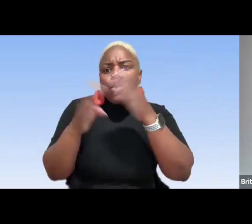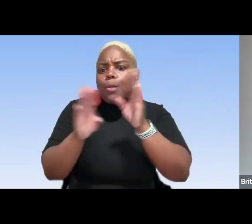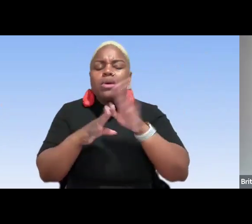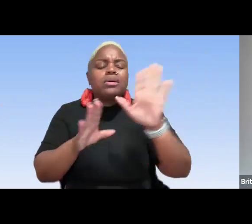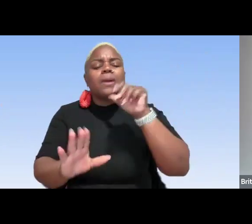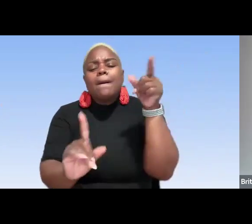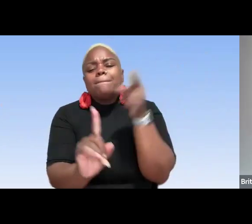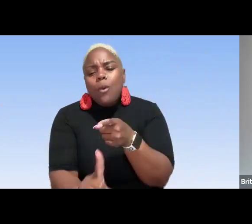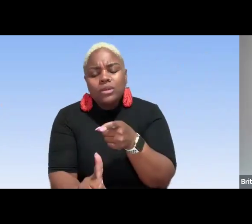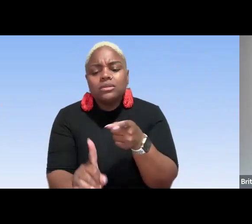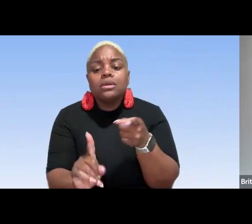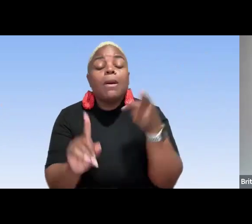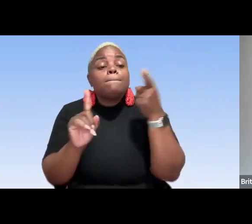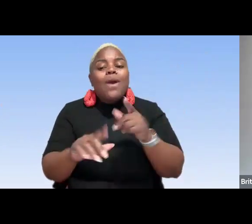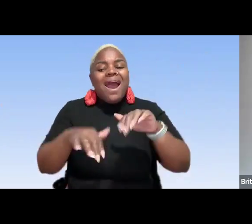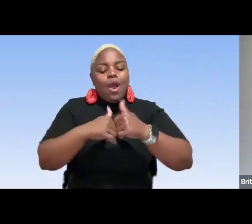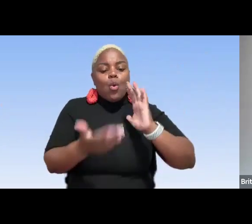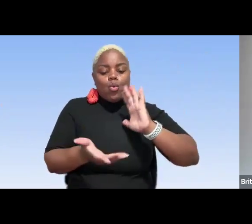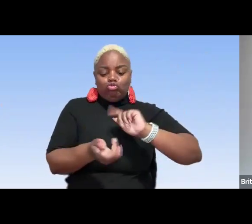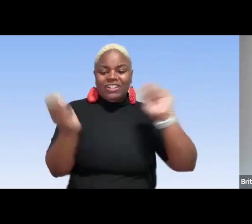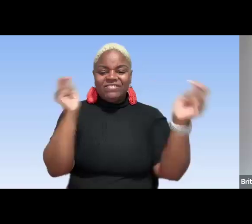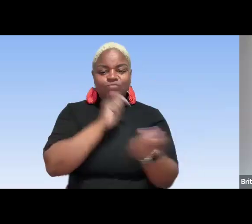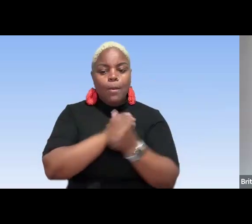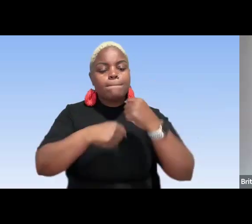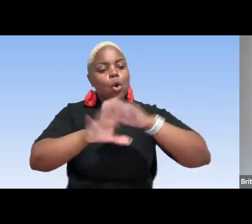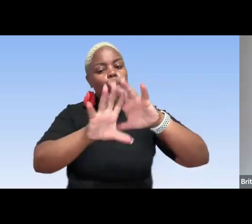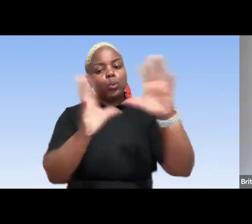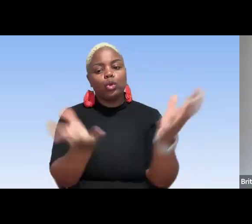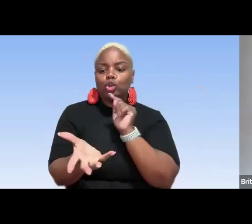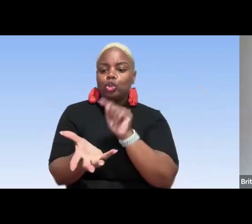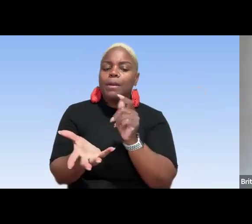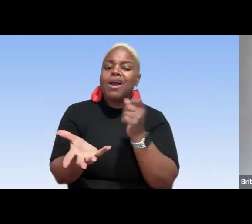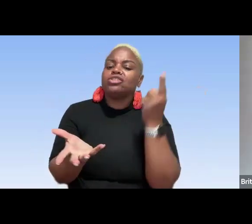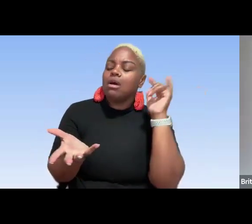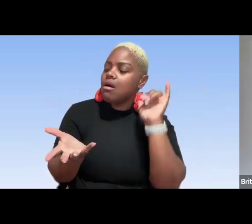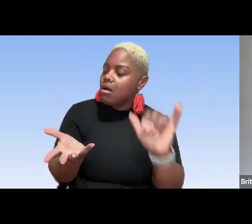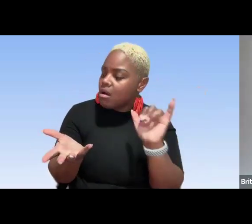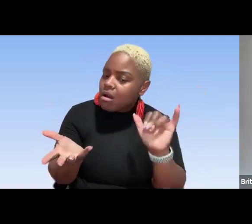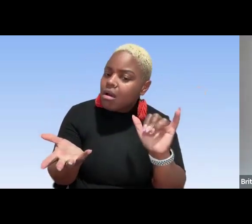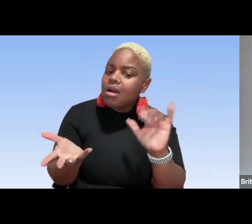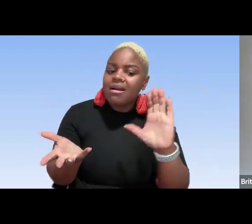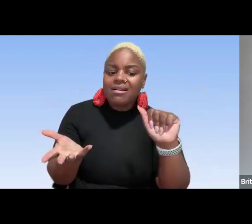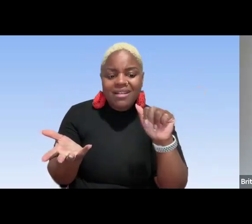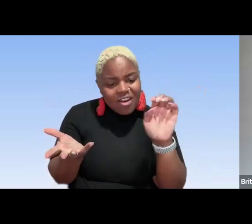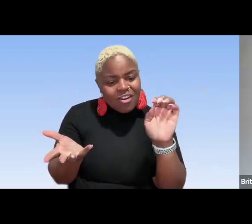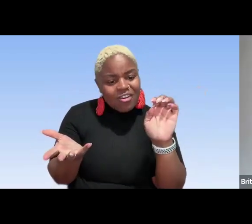how we can build a world where care is understood as this exchange, where the dignity and humanity of care workers is